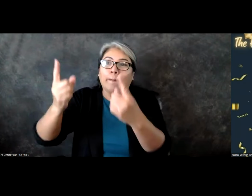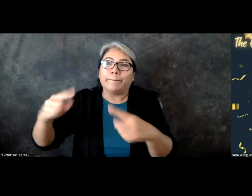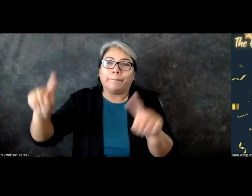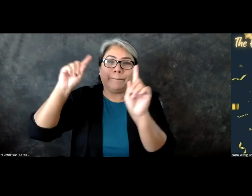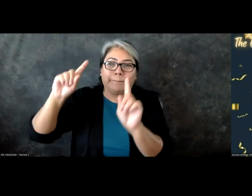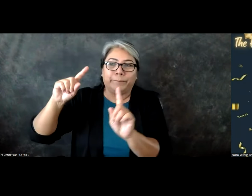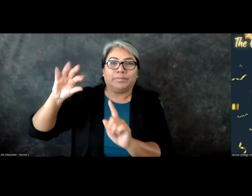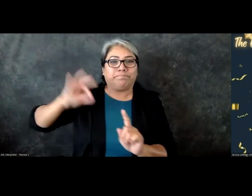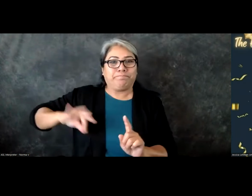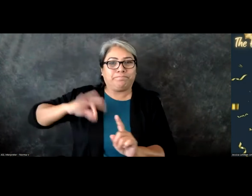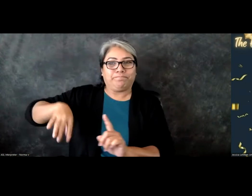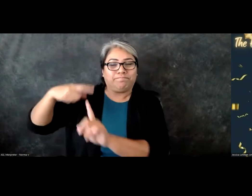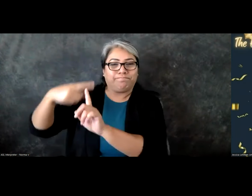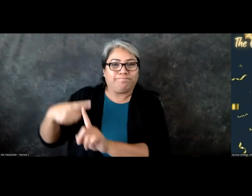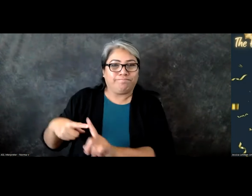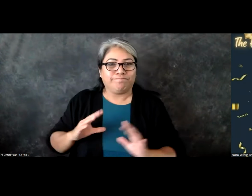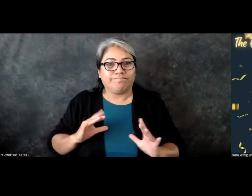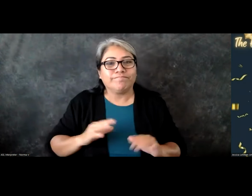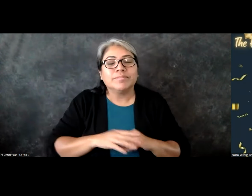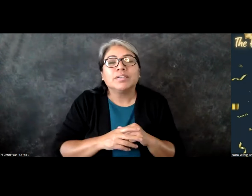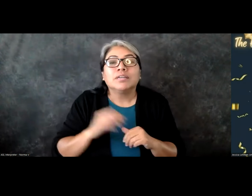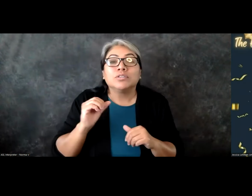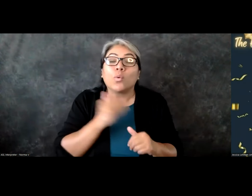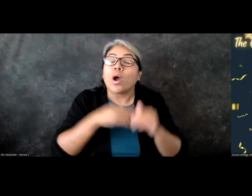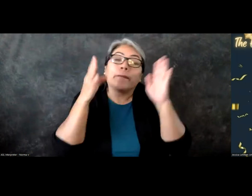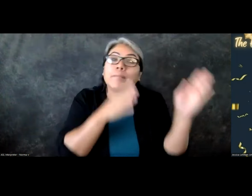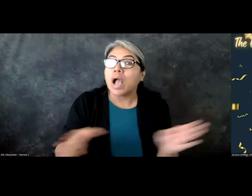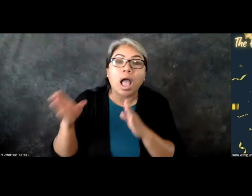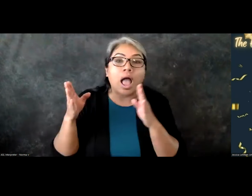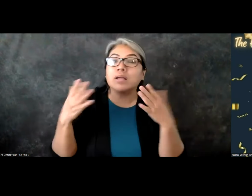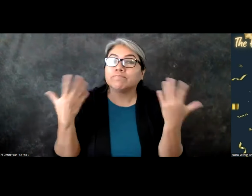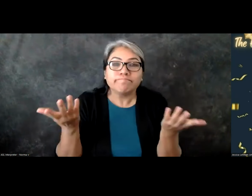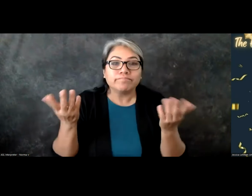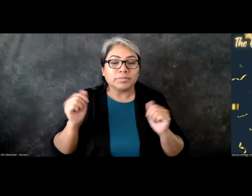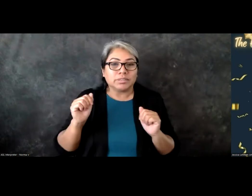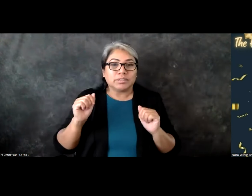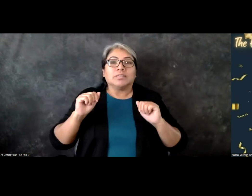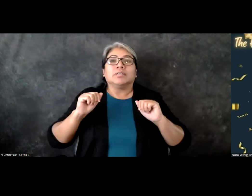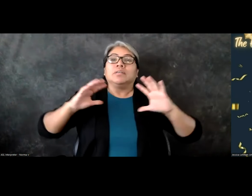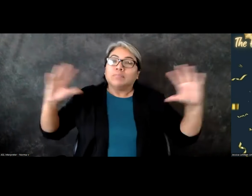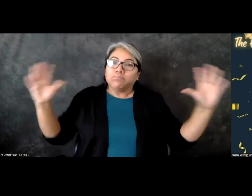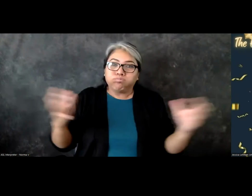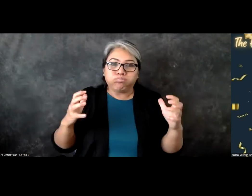celebration. And it is really exciting when our work has